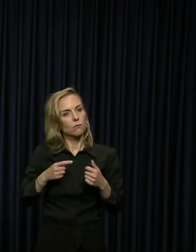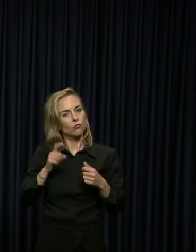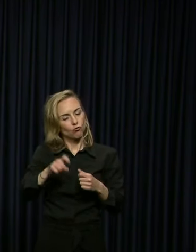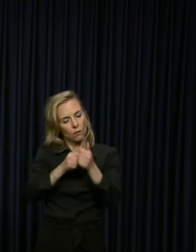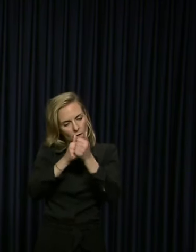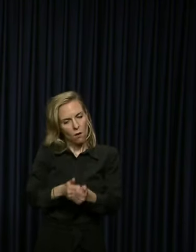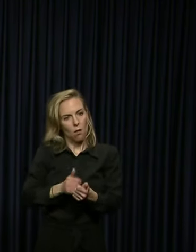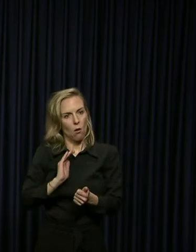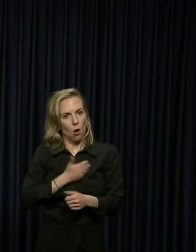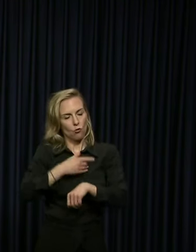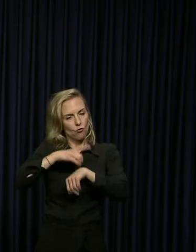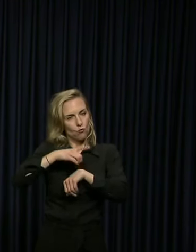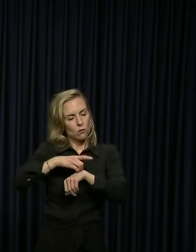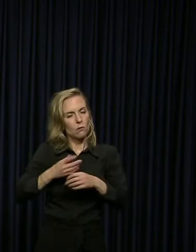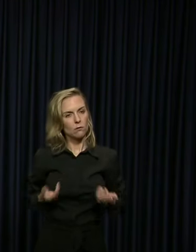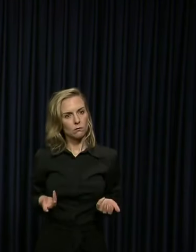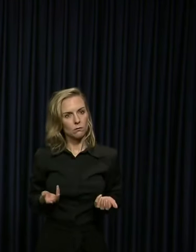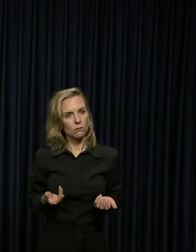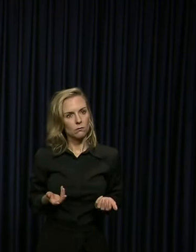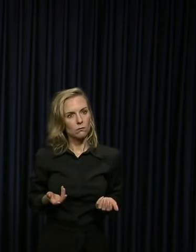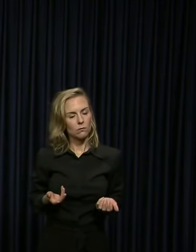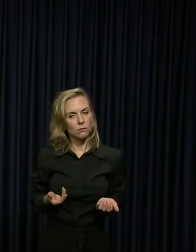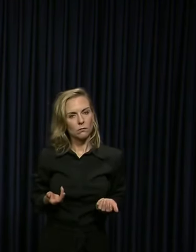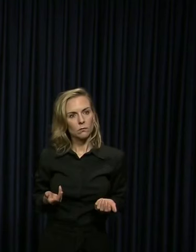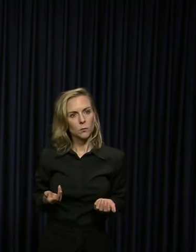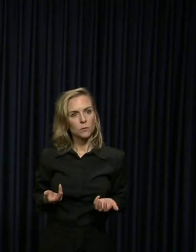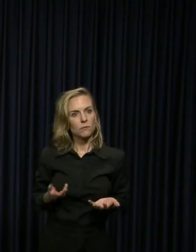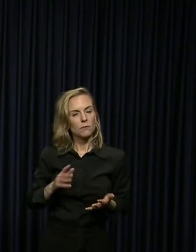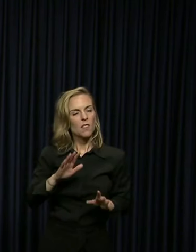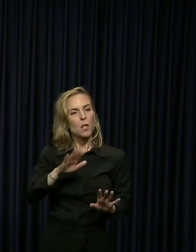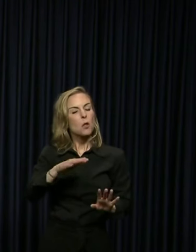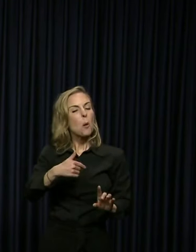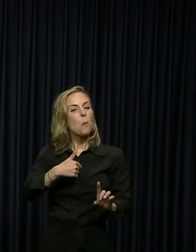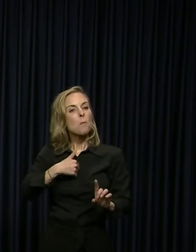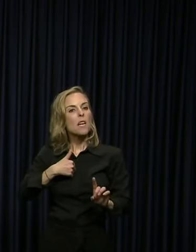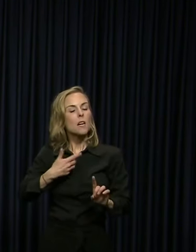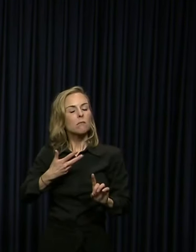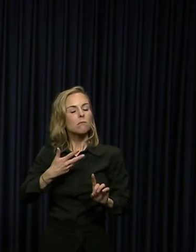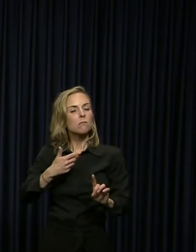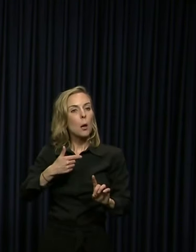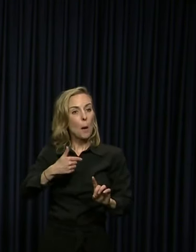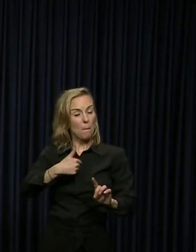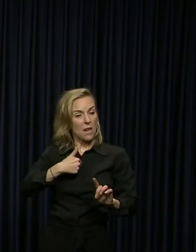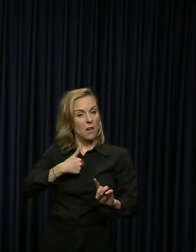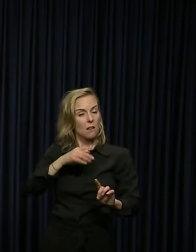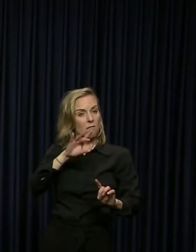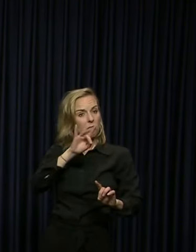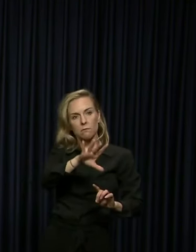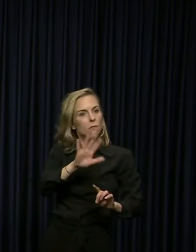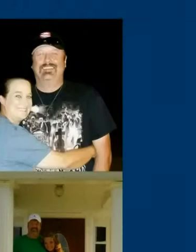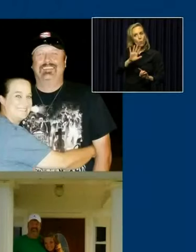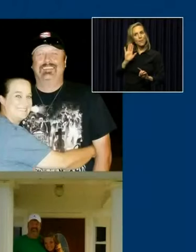OUT A LITTLE BIT EARLIER. I THINK TODAY WE HAVE MORGAN